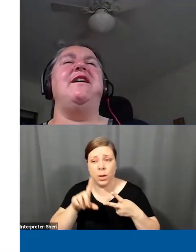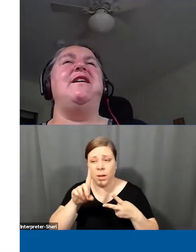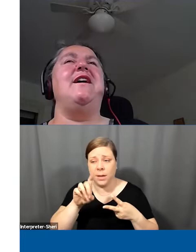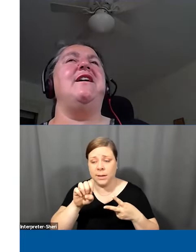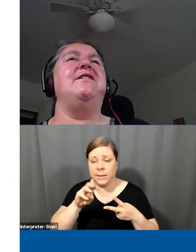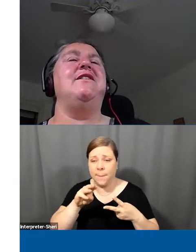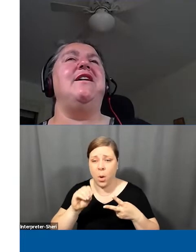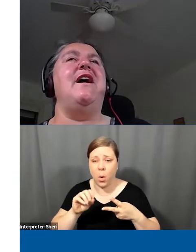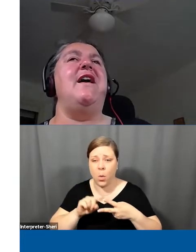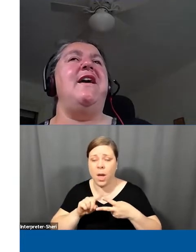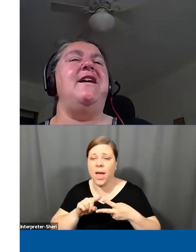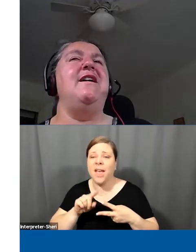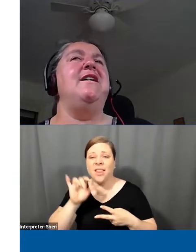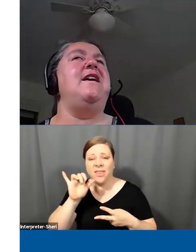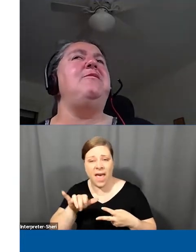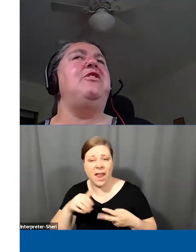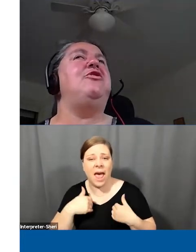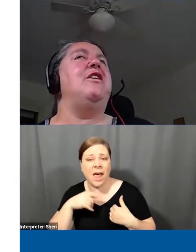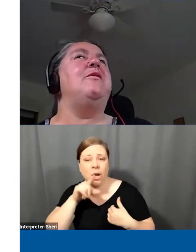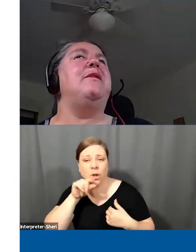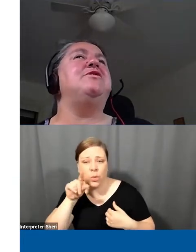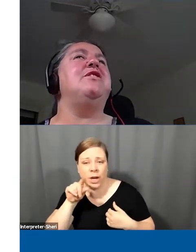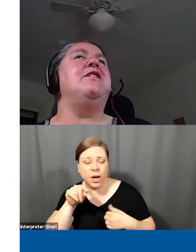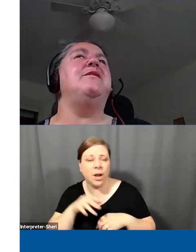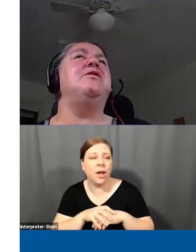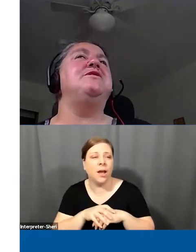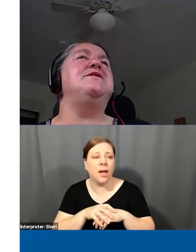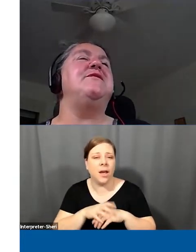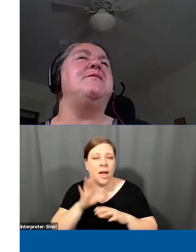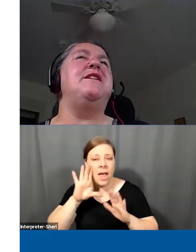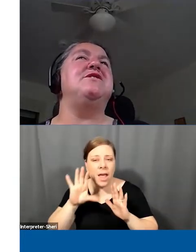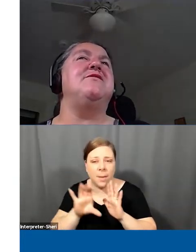that had a image of a bunch of emergency information